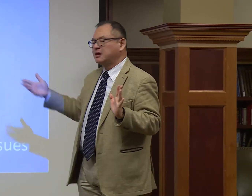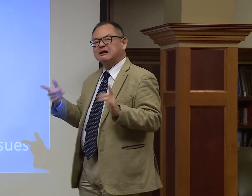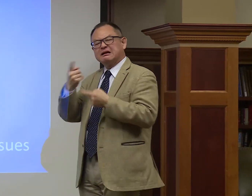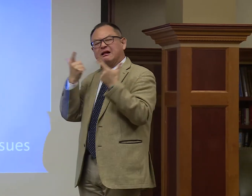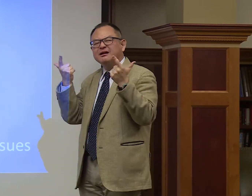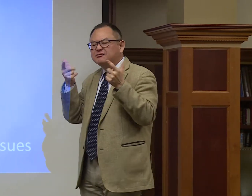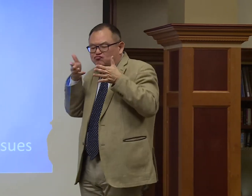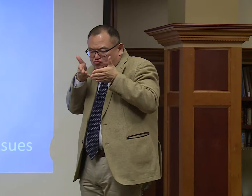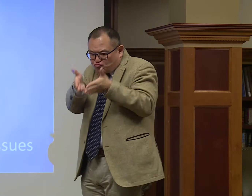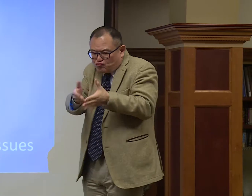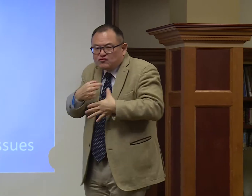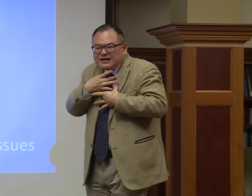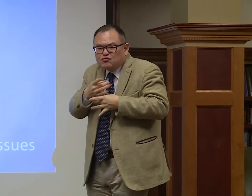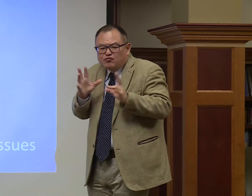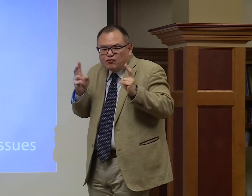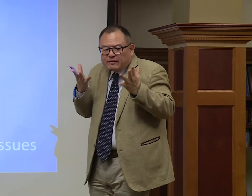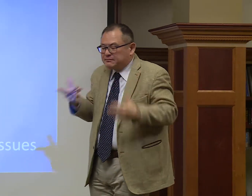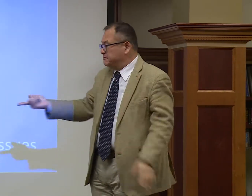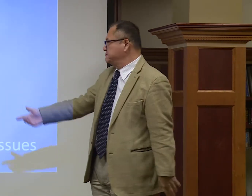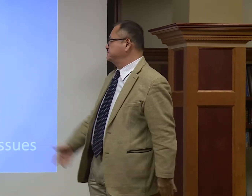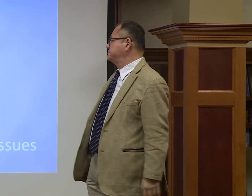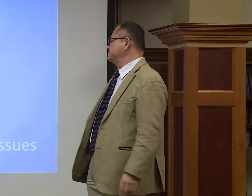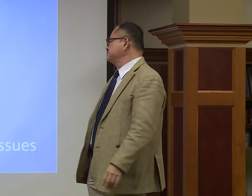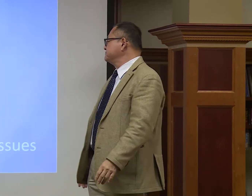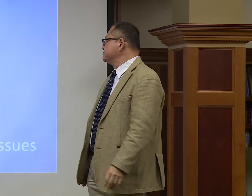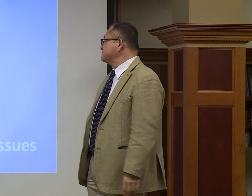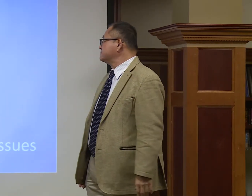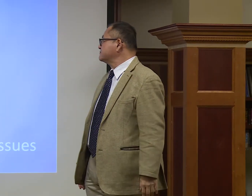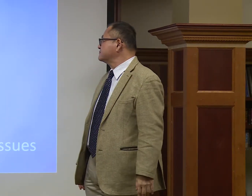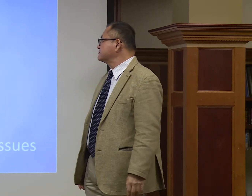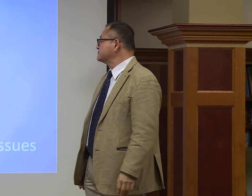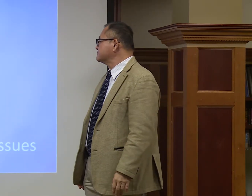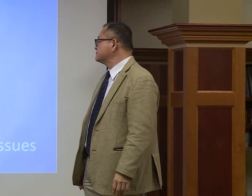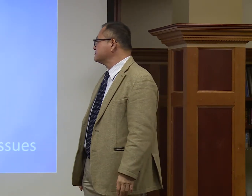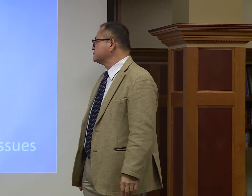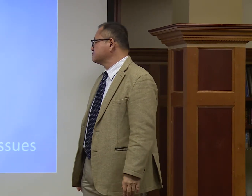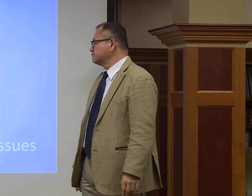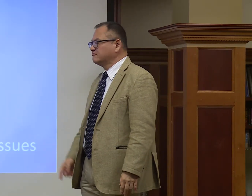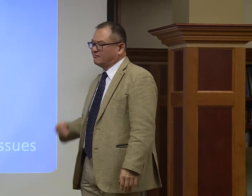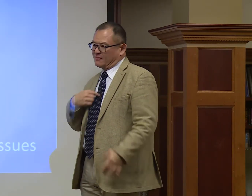So this is a bit of how I've merged the two.